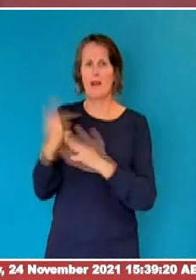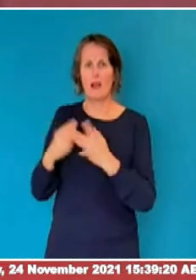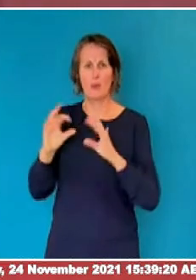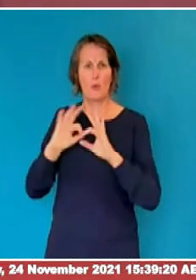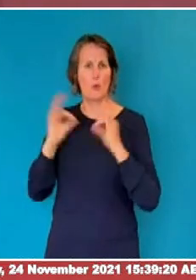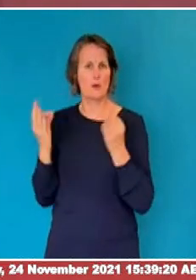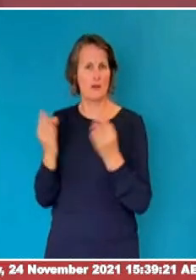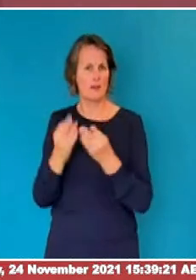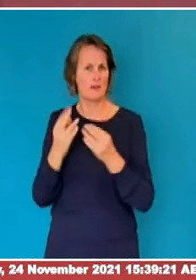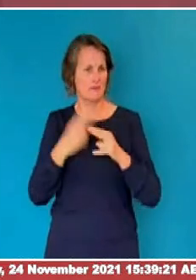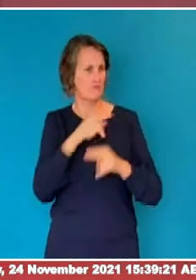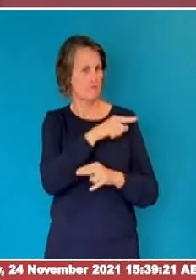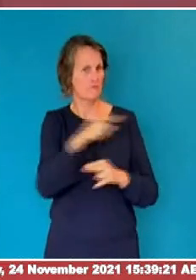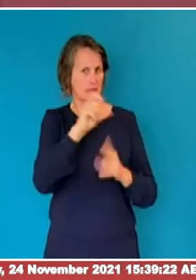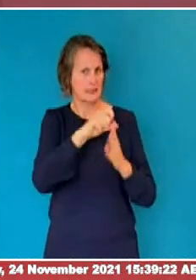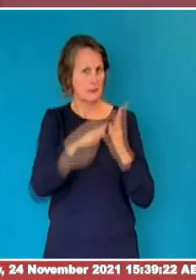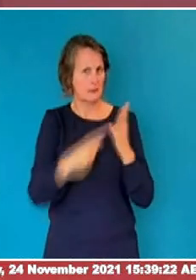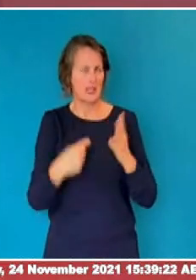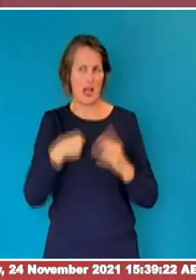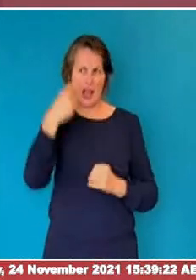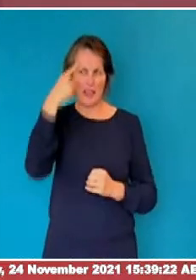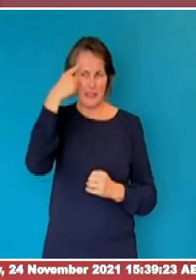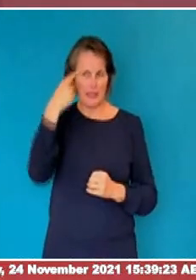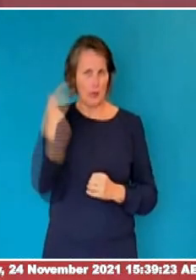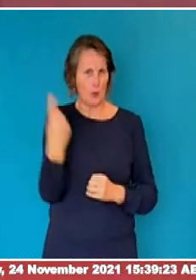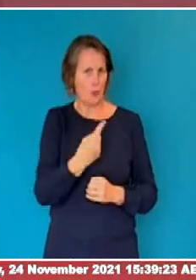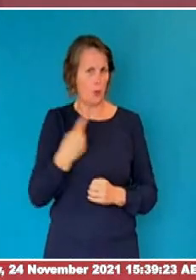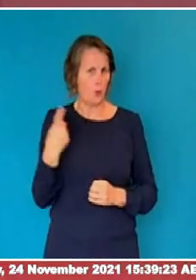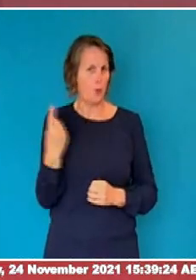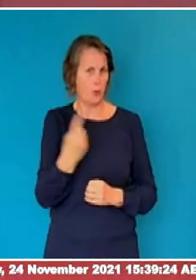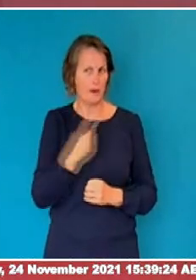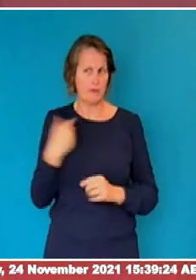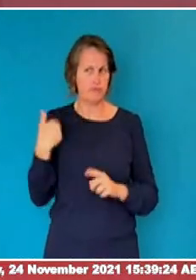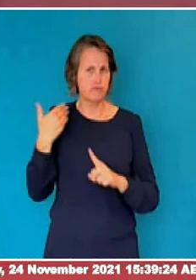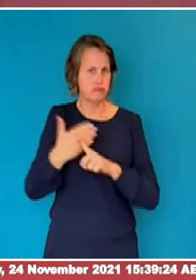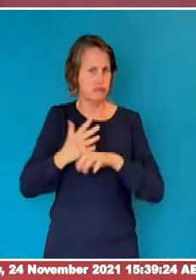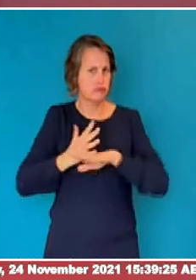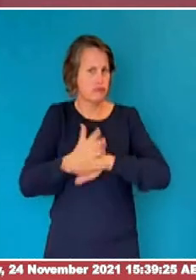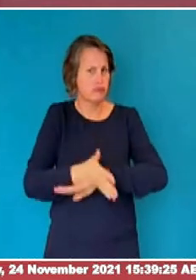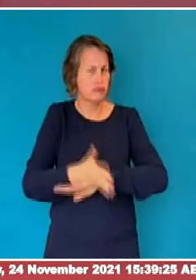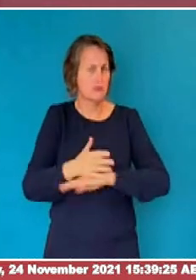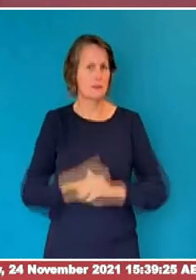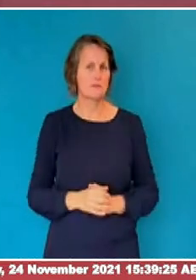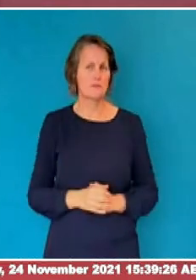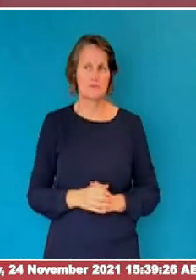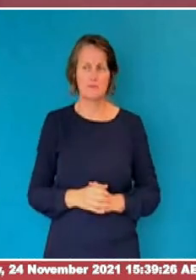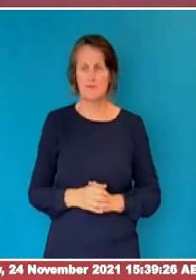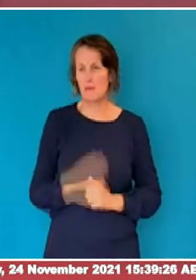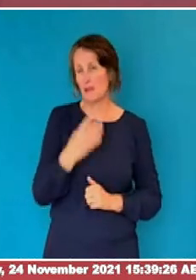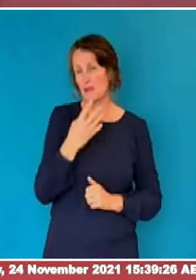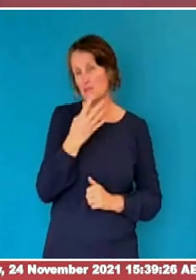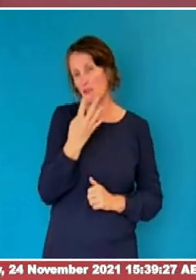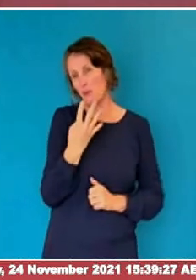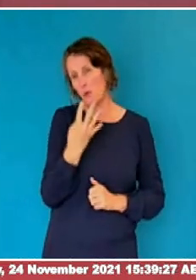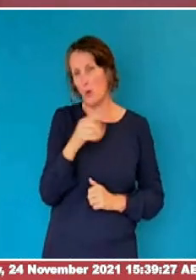I think that we've done a lot of work in the past four, five years around